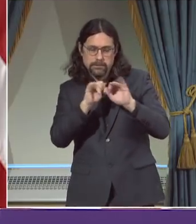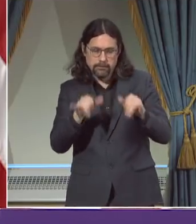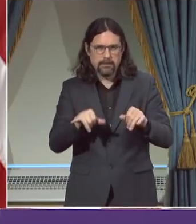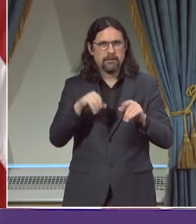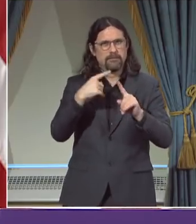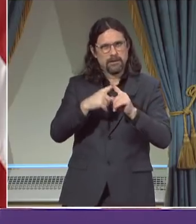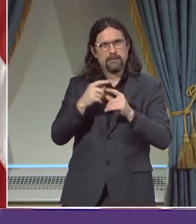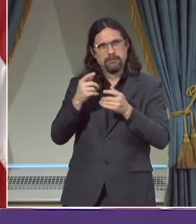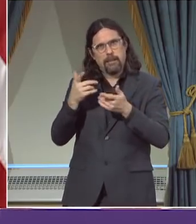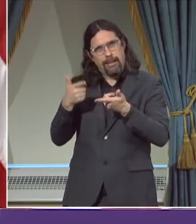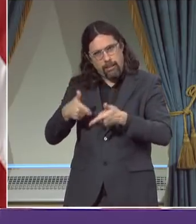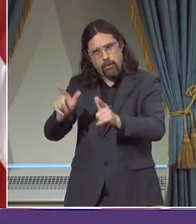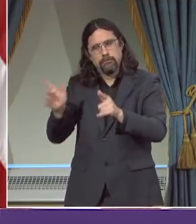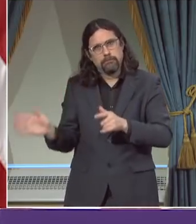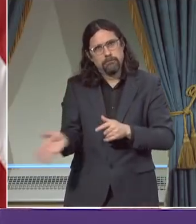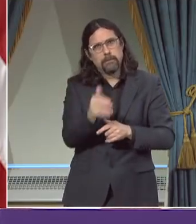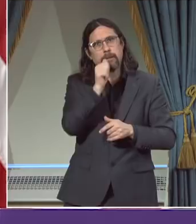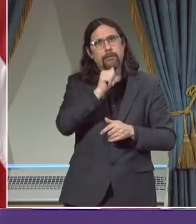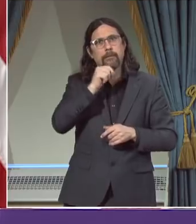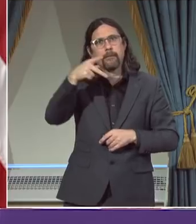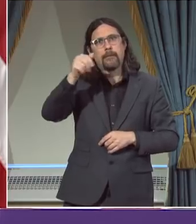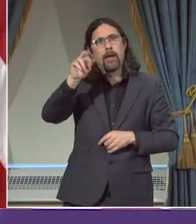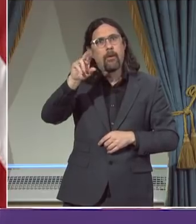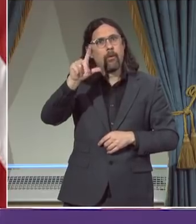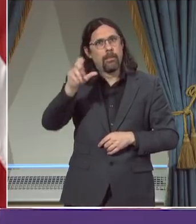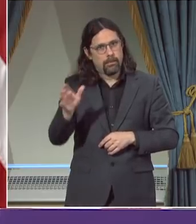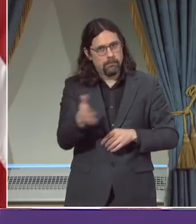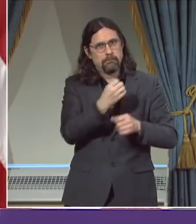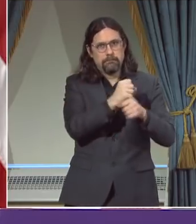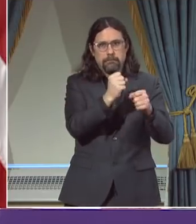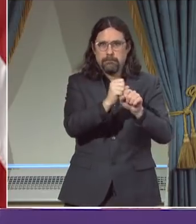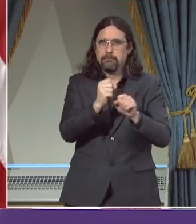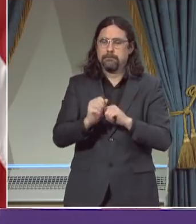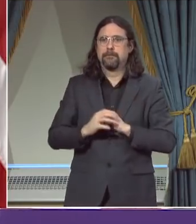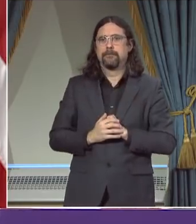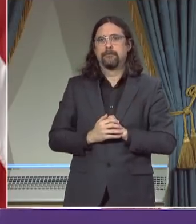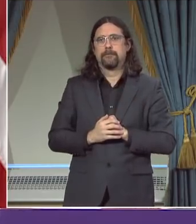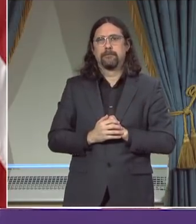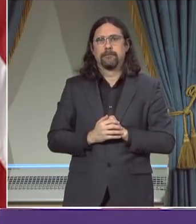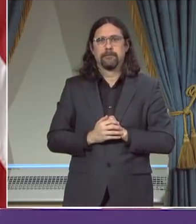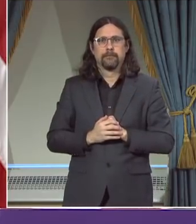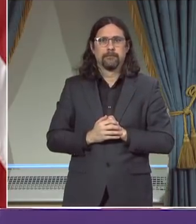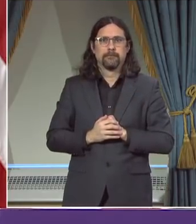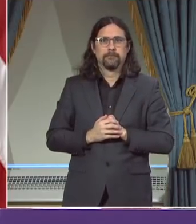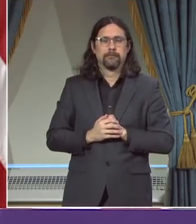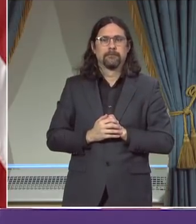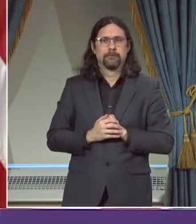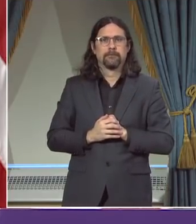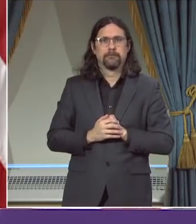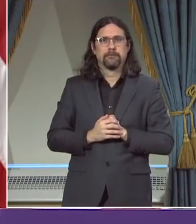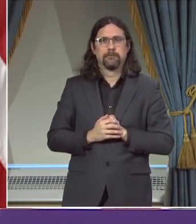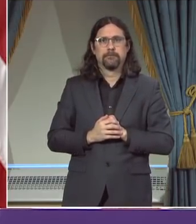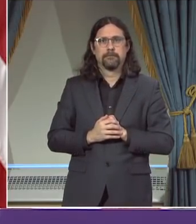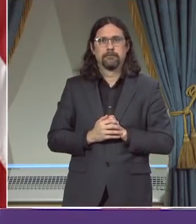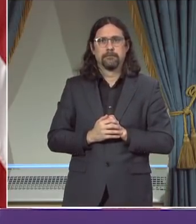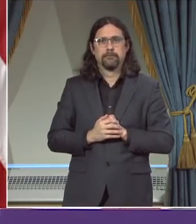THE RIGHT APPROACH THERE. I JUST WANT TO COMMEND THE STATE FOR THAT. CONCERNED ABOUT JUVENILE DETAINEES. A NUMBER OF